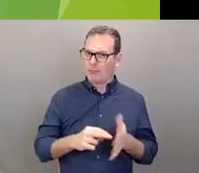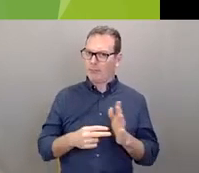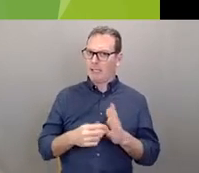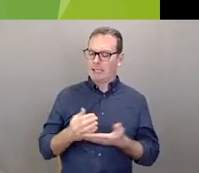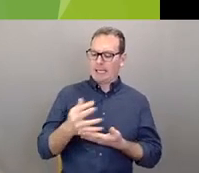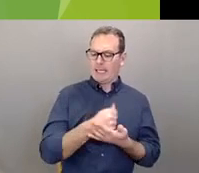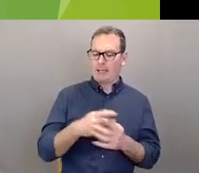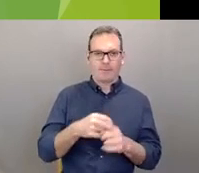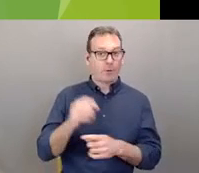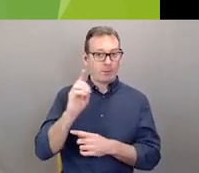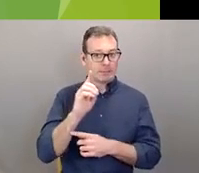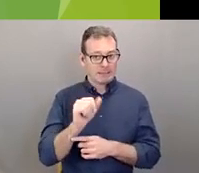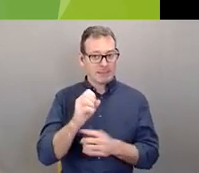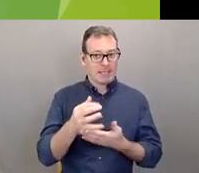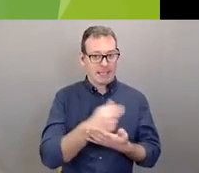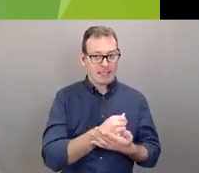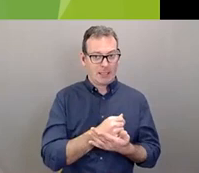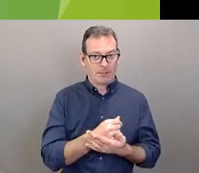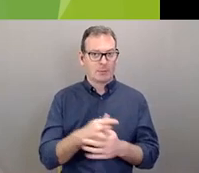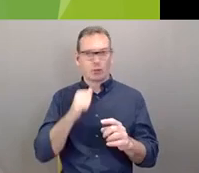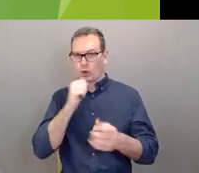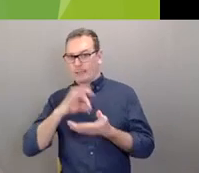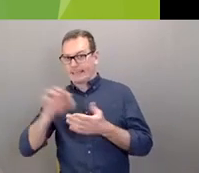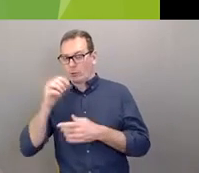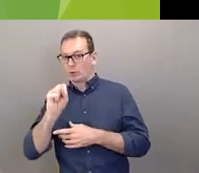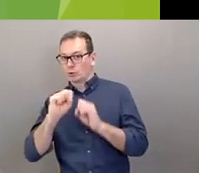for by social assistance has risen by over 4 percentage points since then